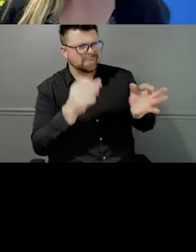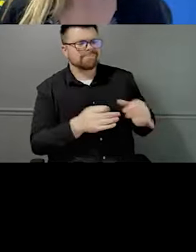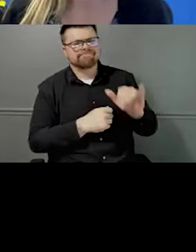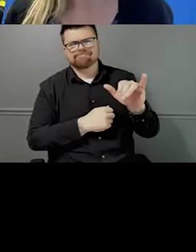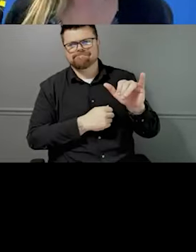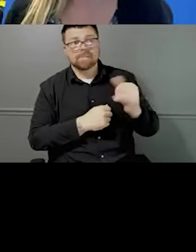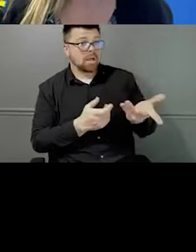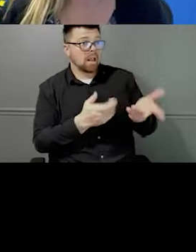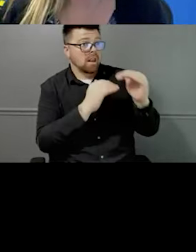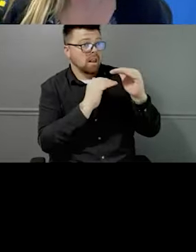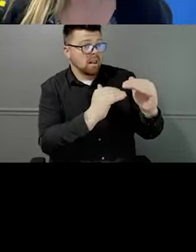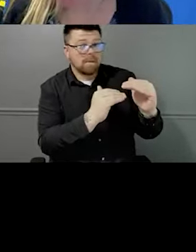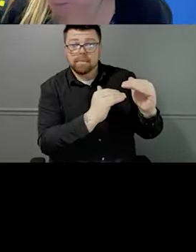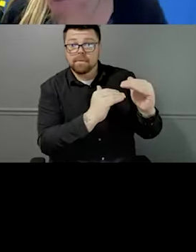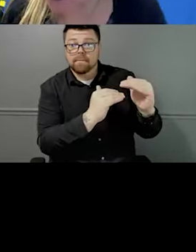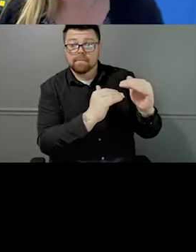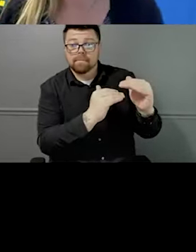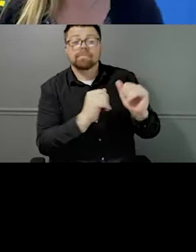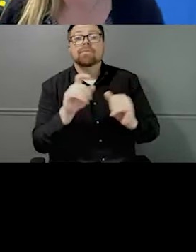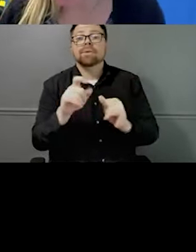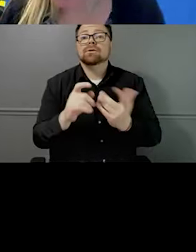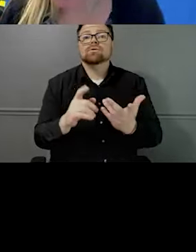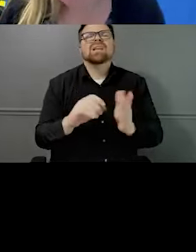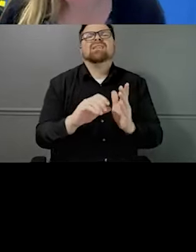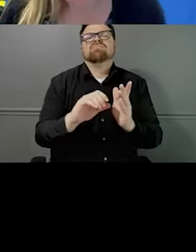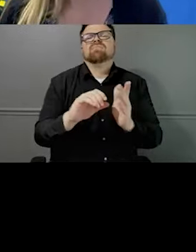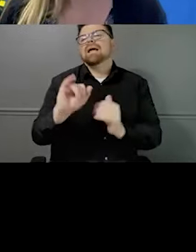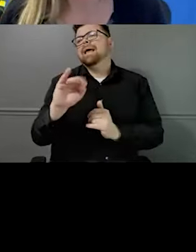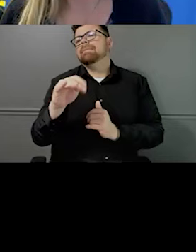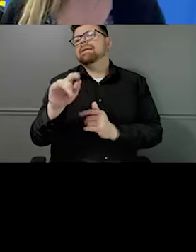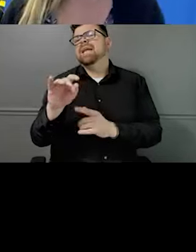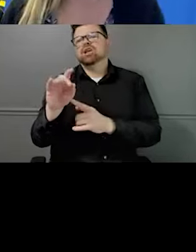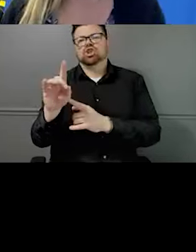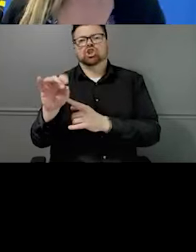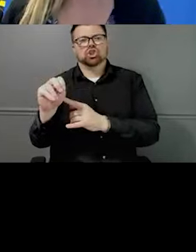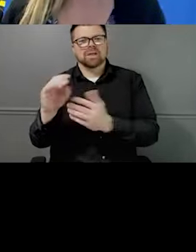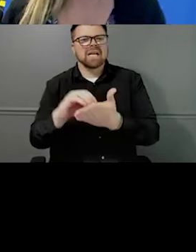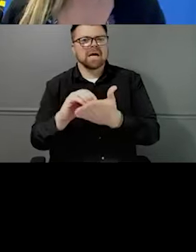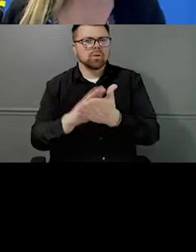They would have to do that in their implementation document. Next slide, please.